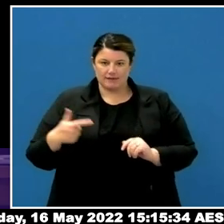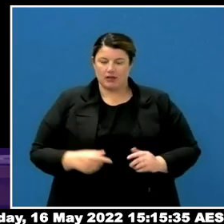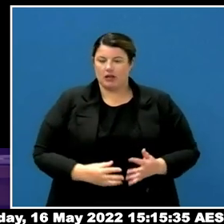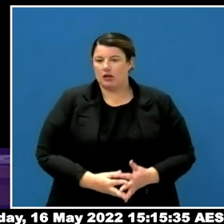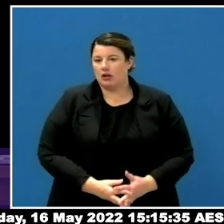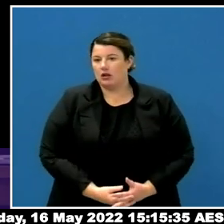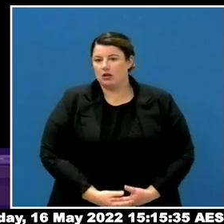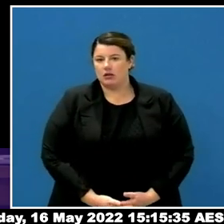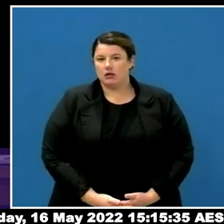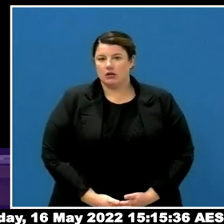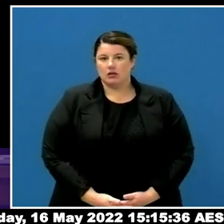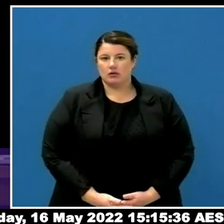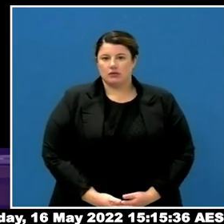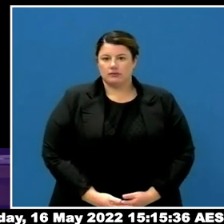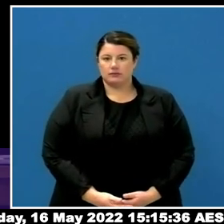The document should come up on the screen in a moment.